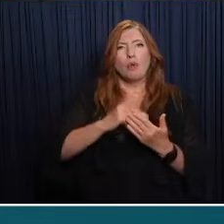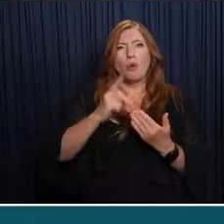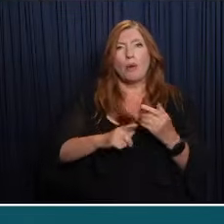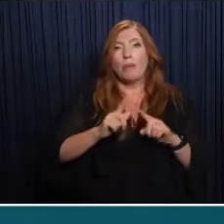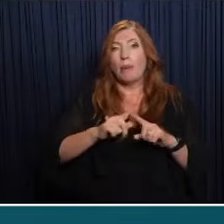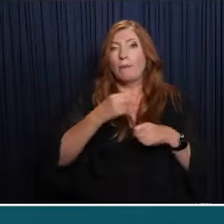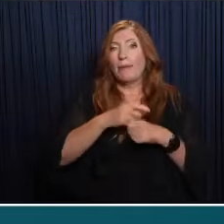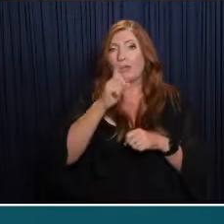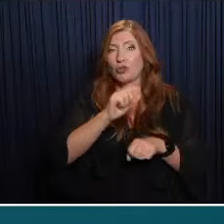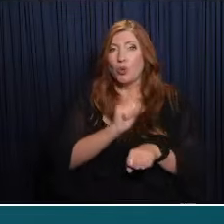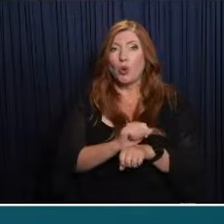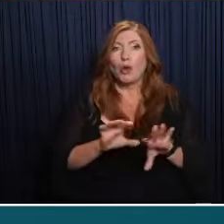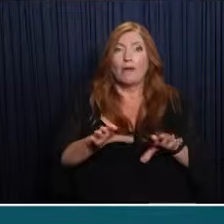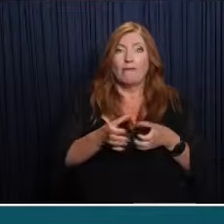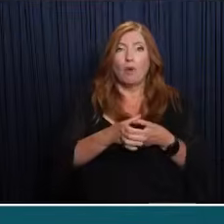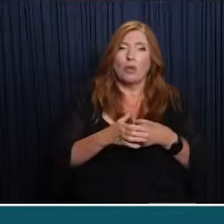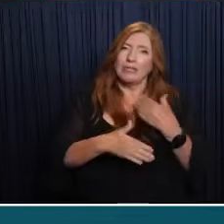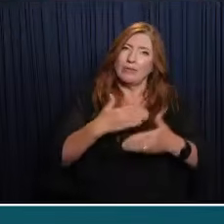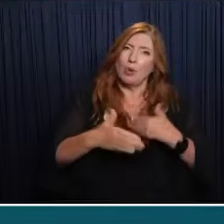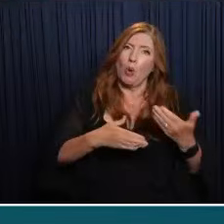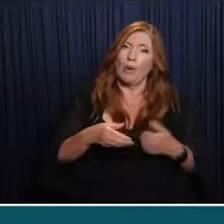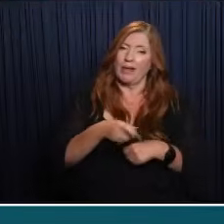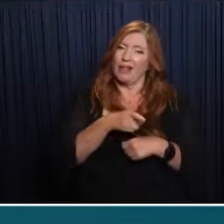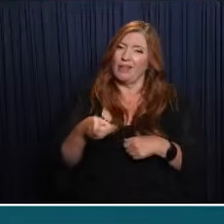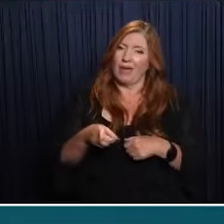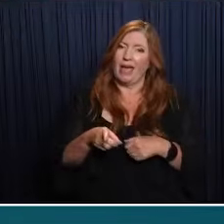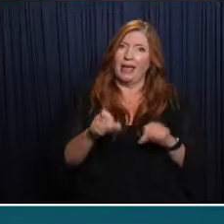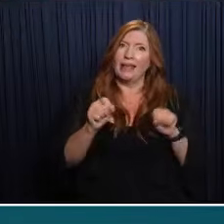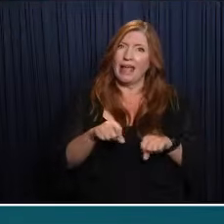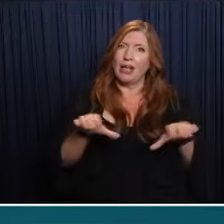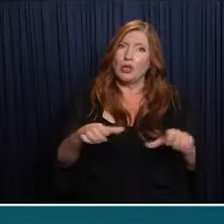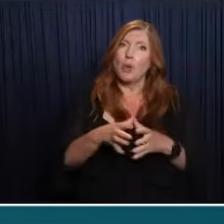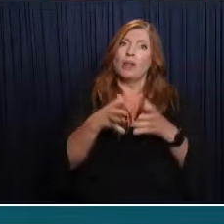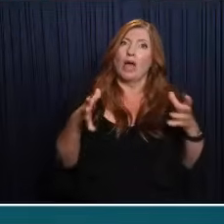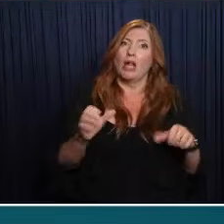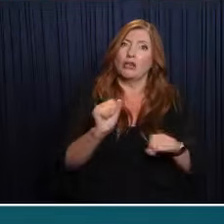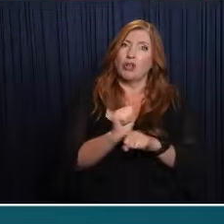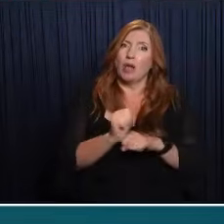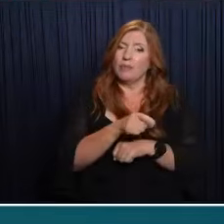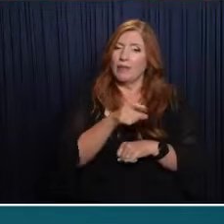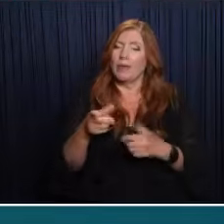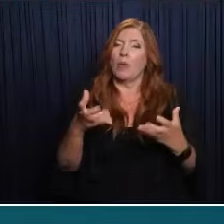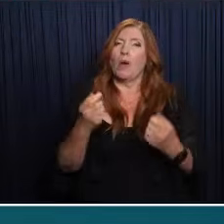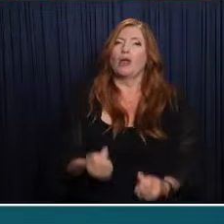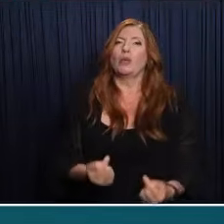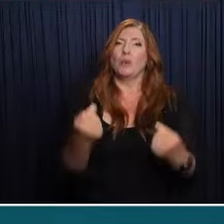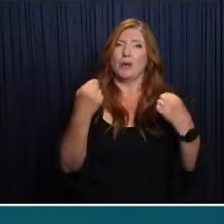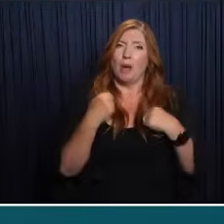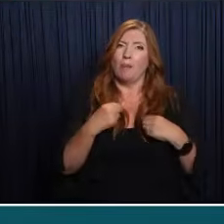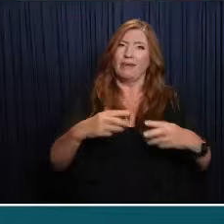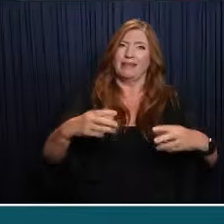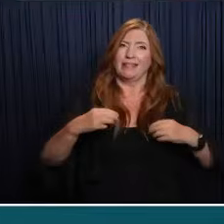WE NEED A MERIT PROGRAM, BUT ALSO KEEP THE WORKFORCE LABOR GOING STRONG BECAUSE WE HAVE A